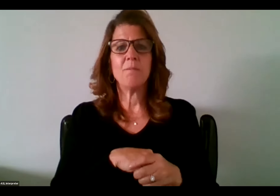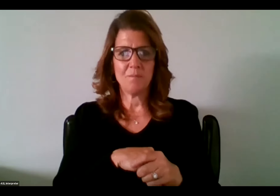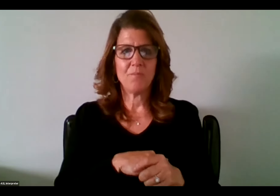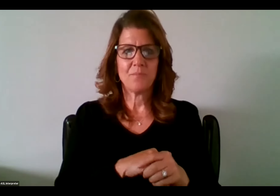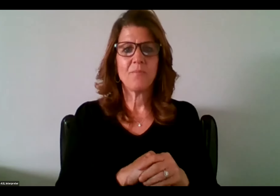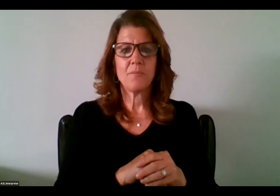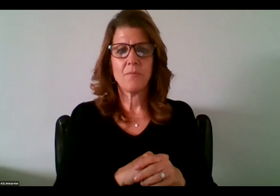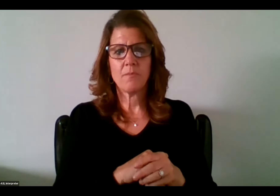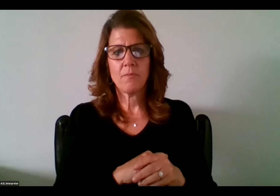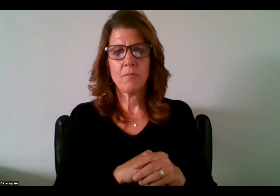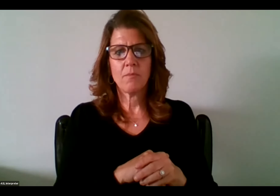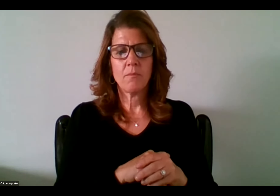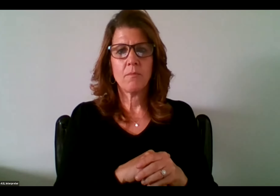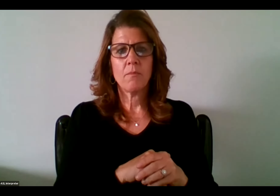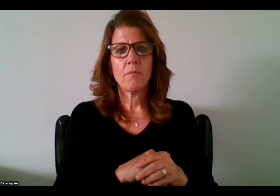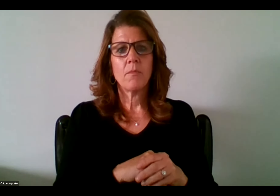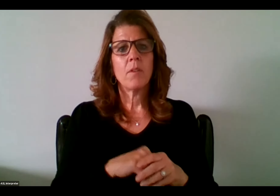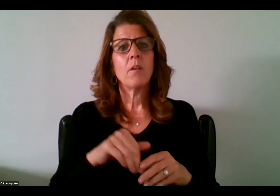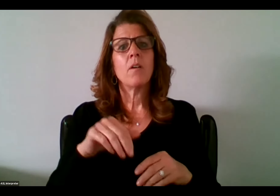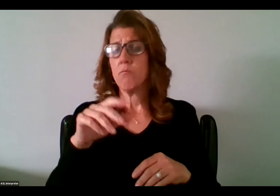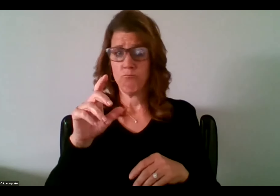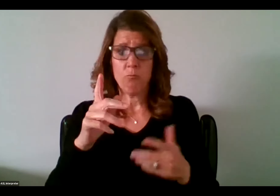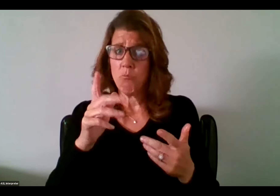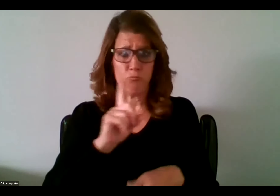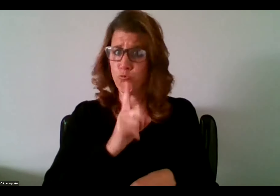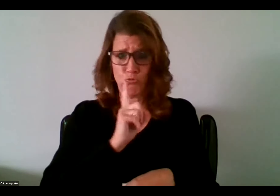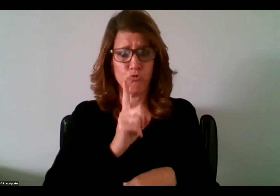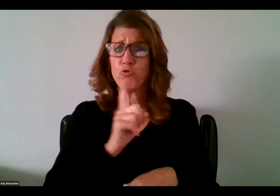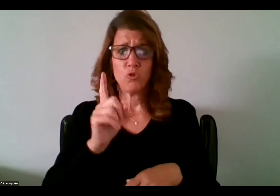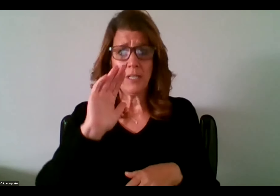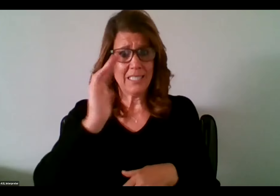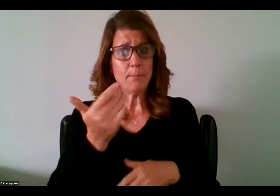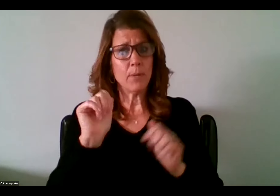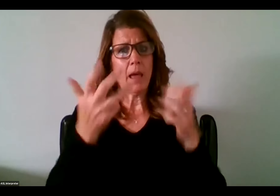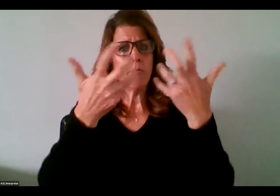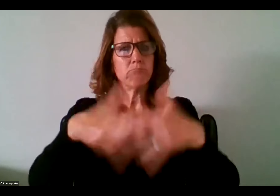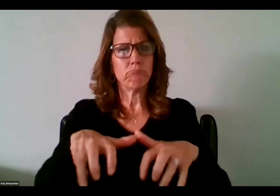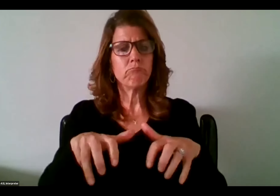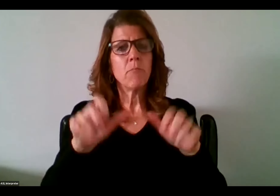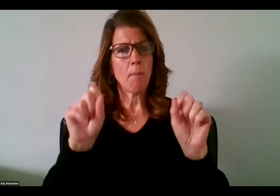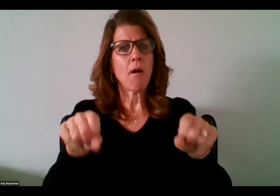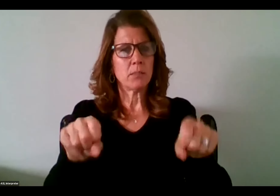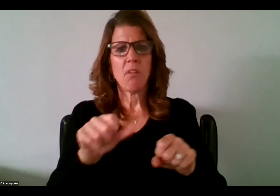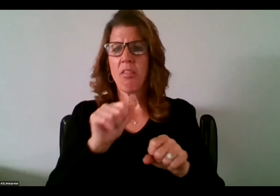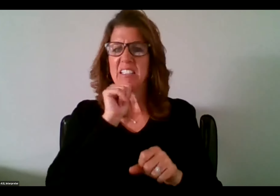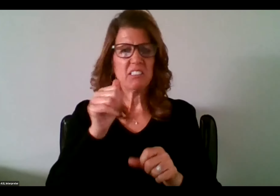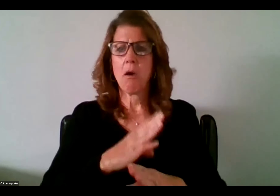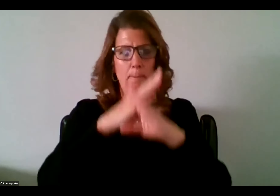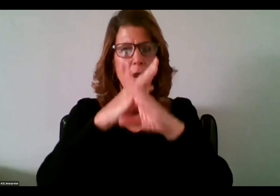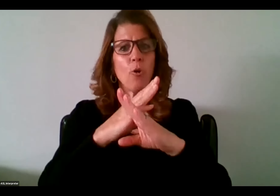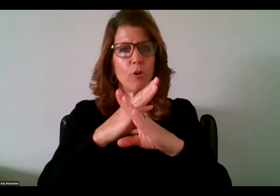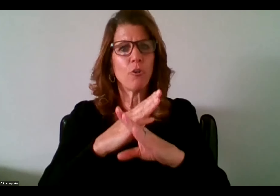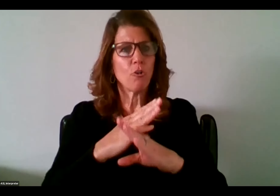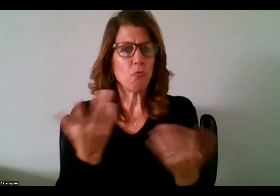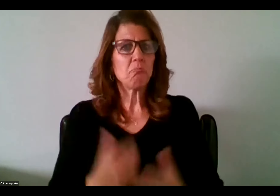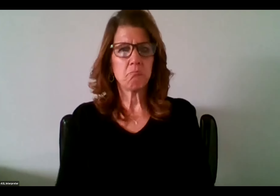Sarah: No problem with that then, it sounds possible. And not a barrier if that's the